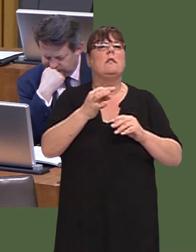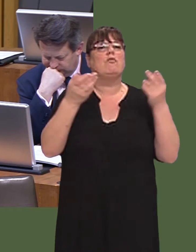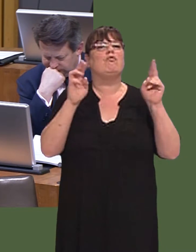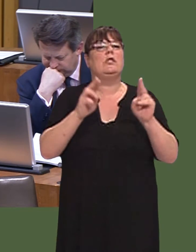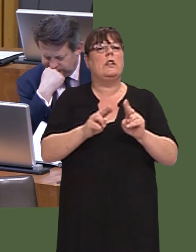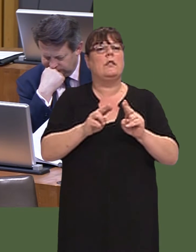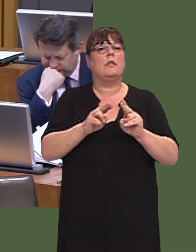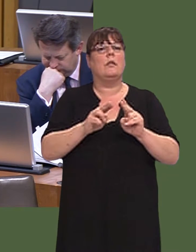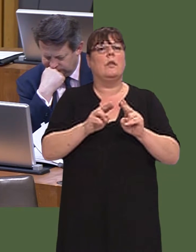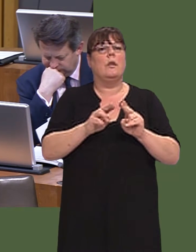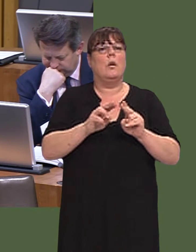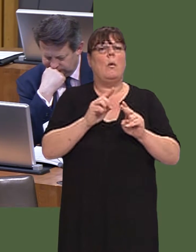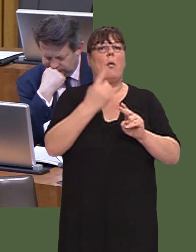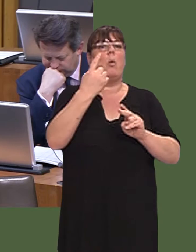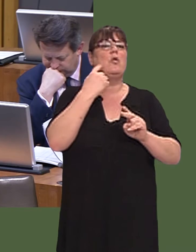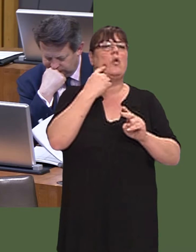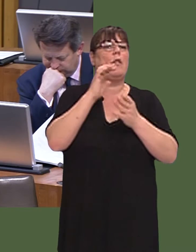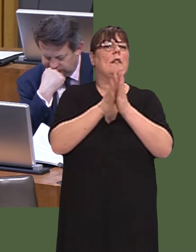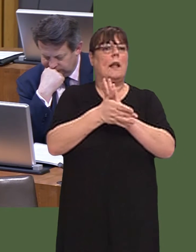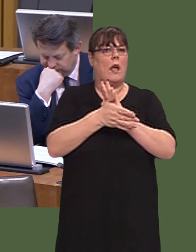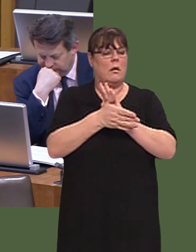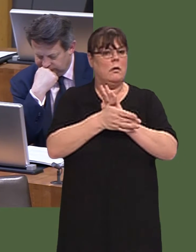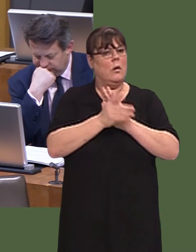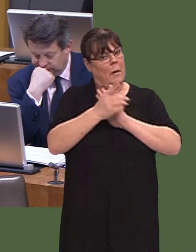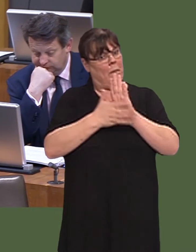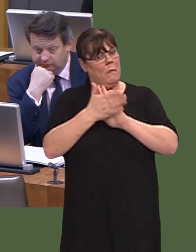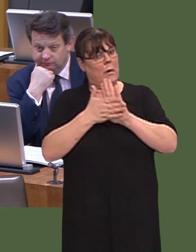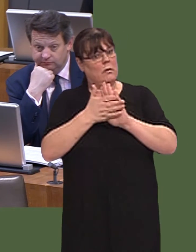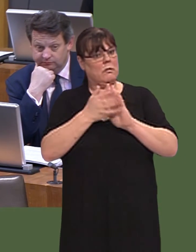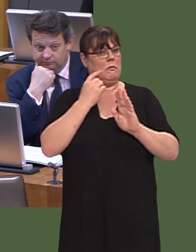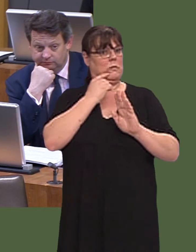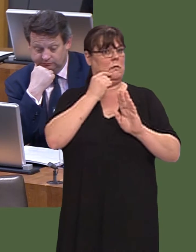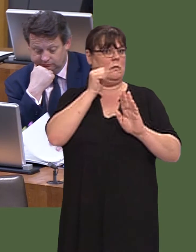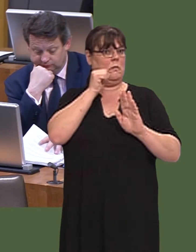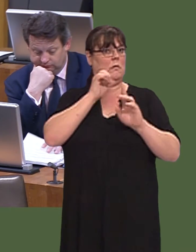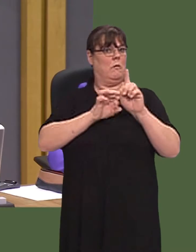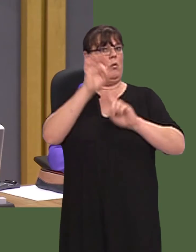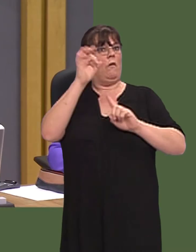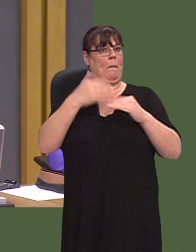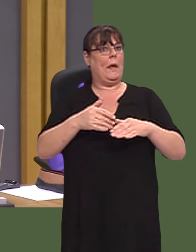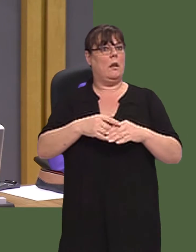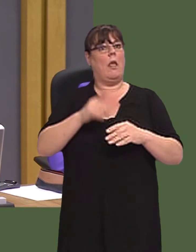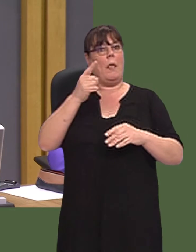of children with at least one tooth affected by decay, and that's an example of the success of Designed for Life.